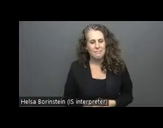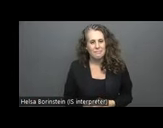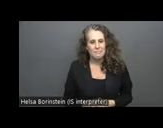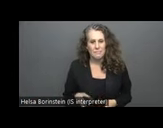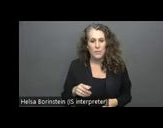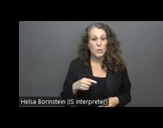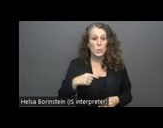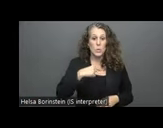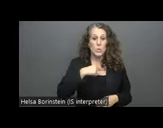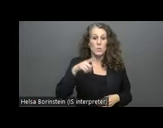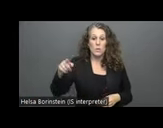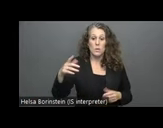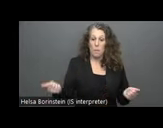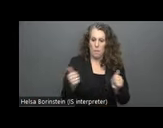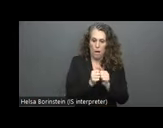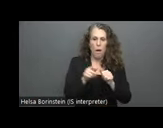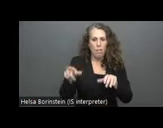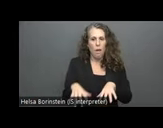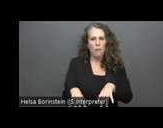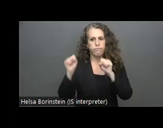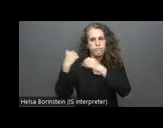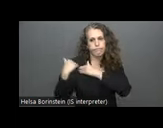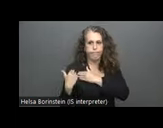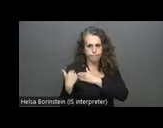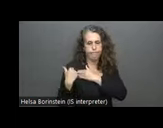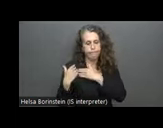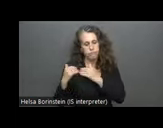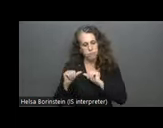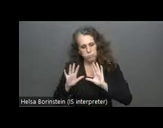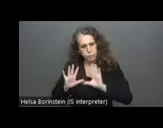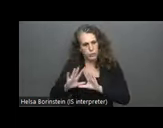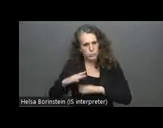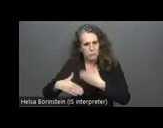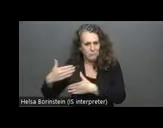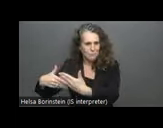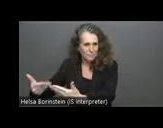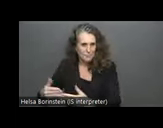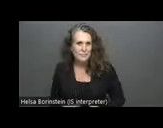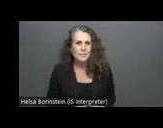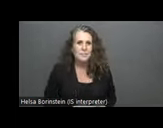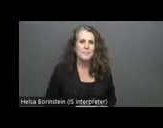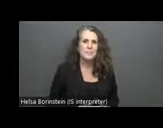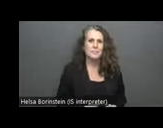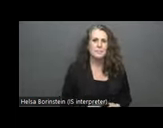14:52:33 project. This was a plan to really affect the combined with episode become.